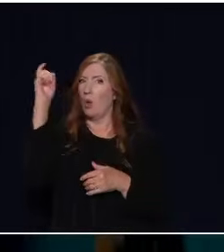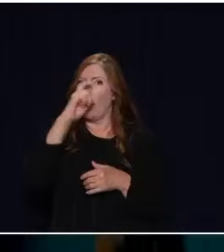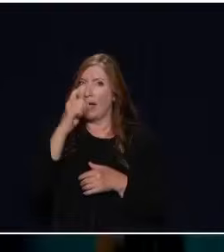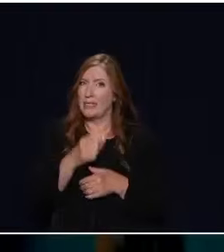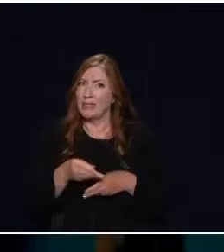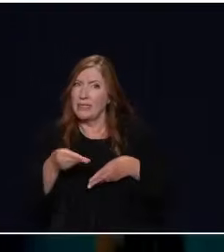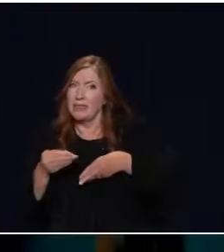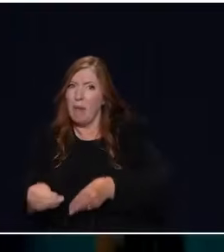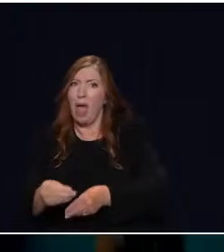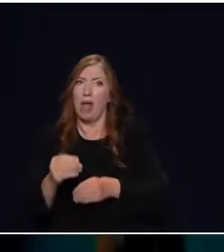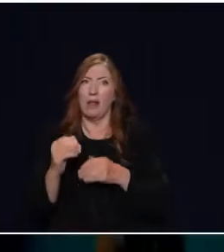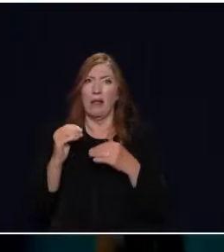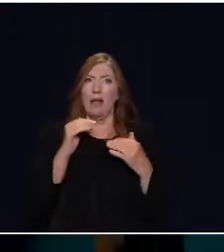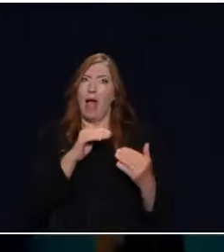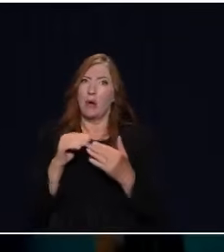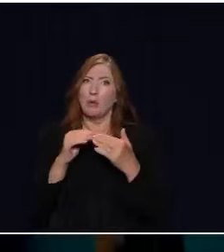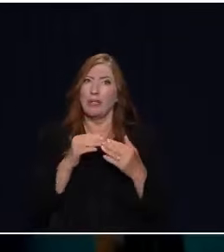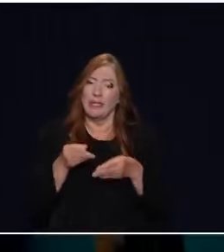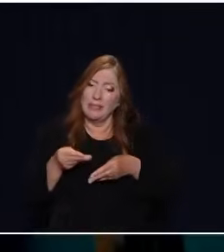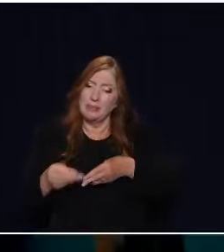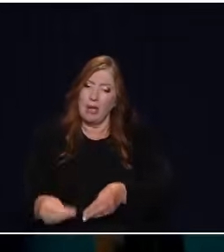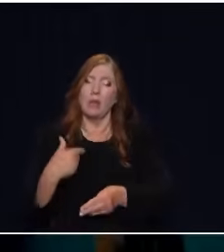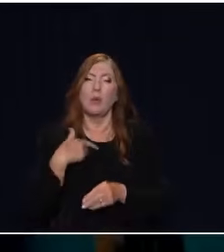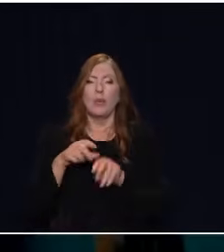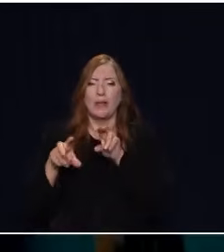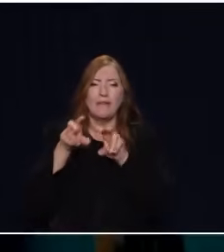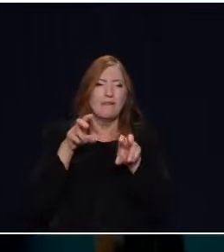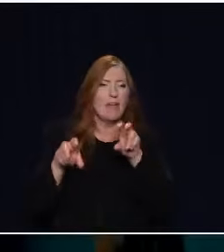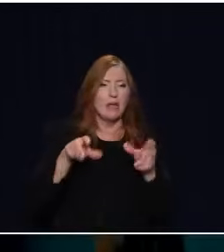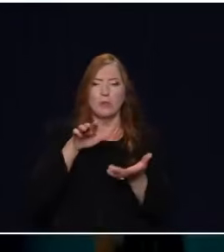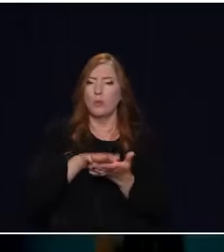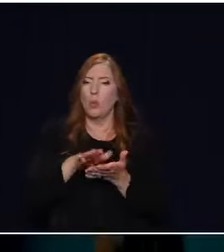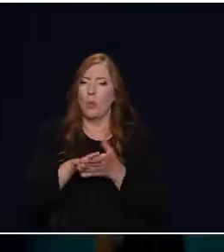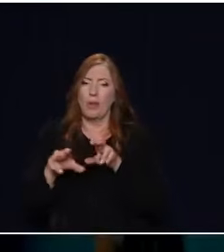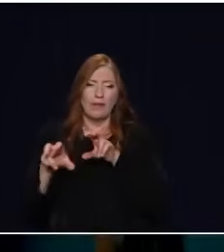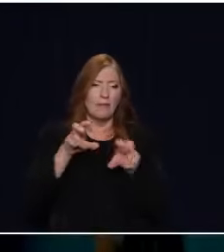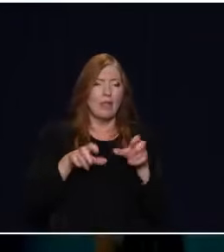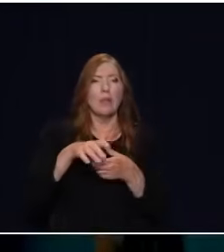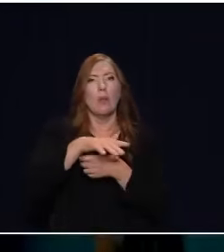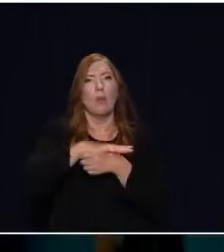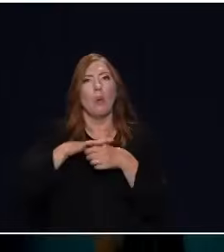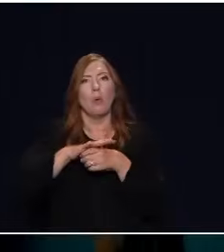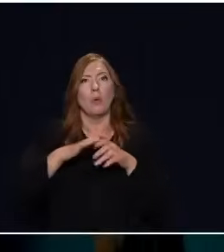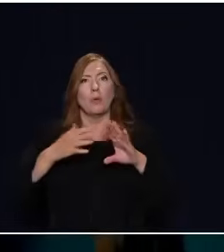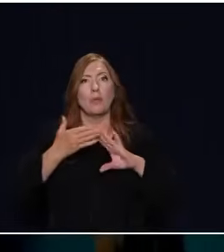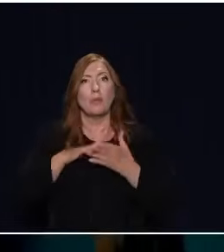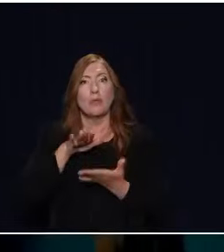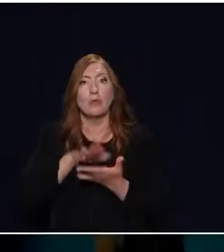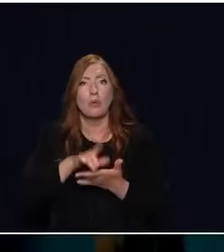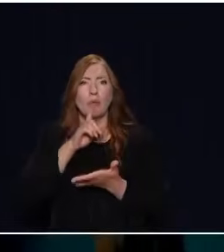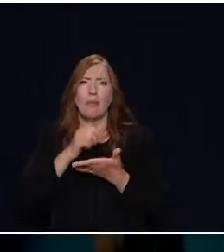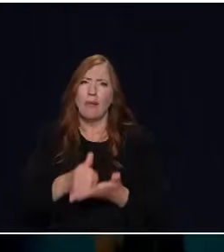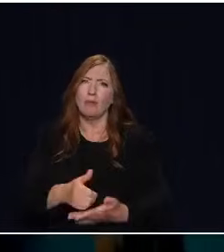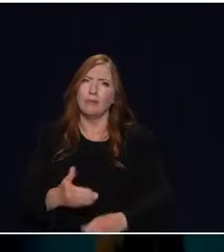ARIZONA SO I'M SURE YOU WANT TO